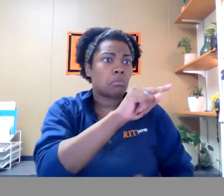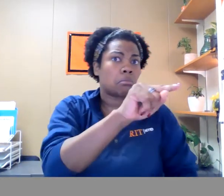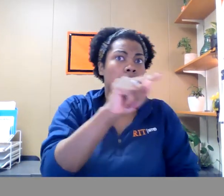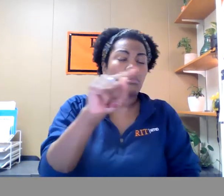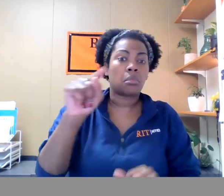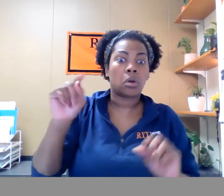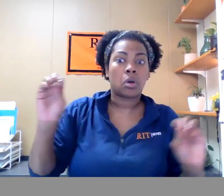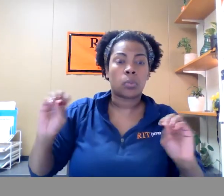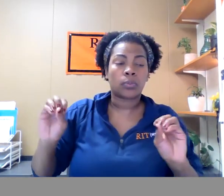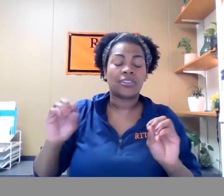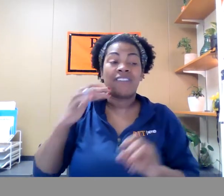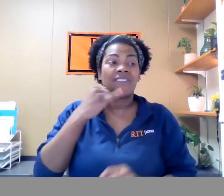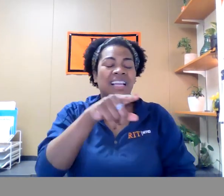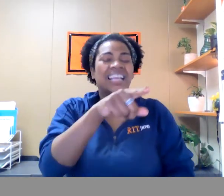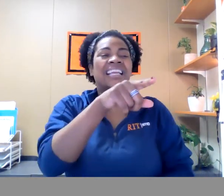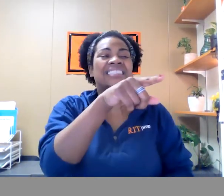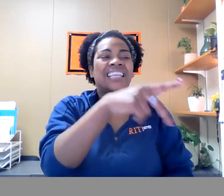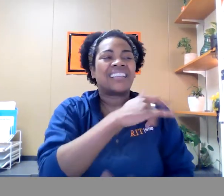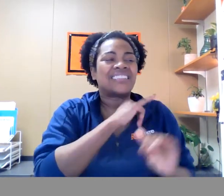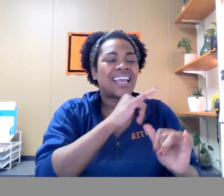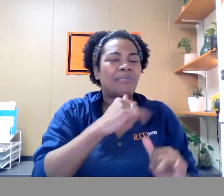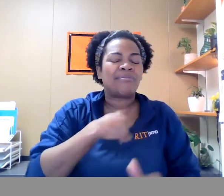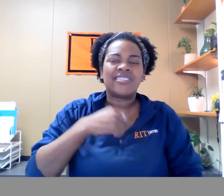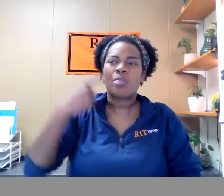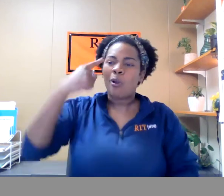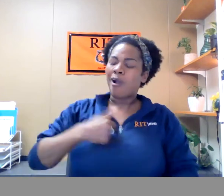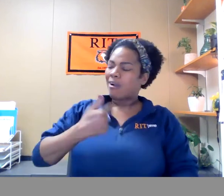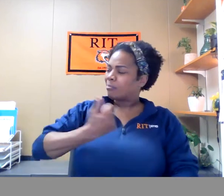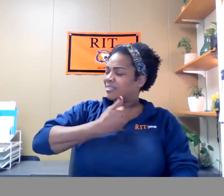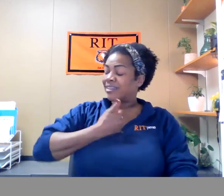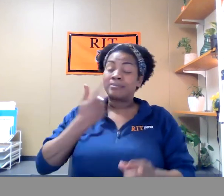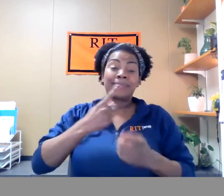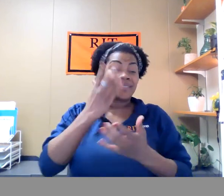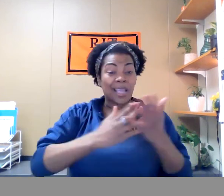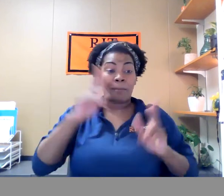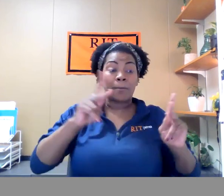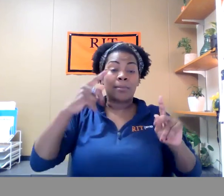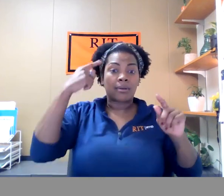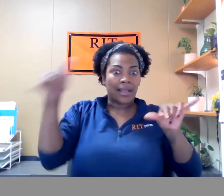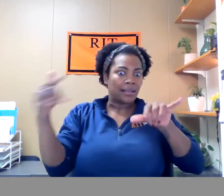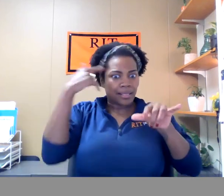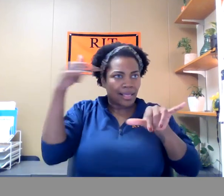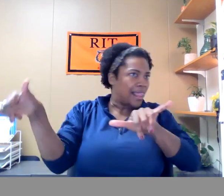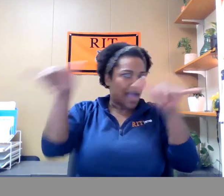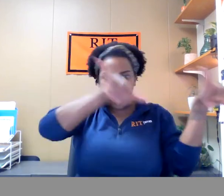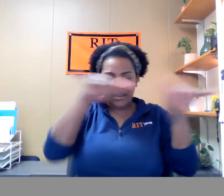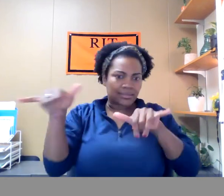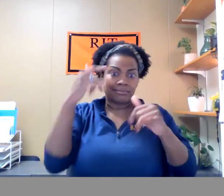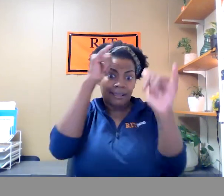that have not had a solution identified or a potential solution. So maybe you're talking to a friend or a family member,